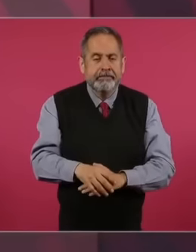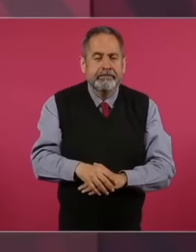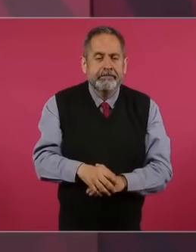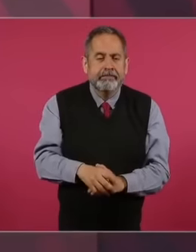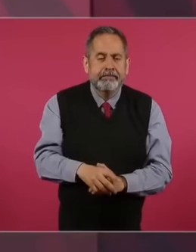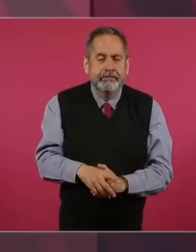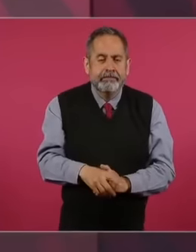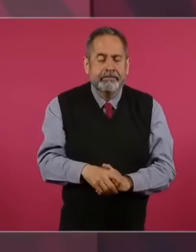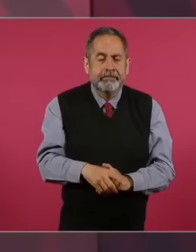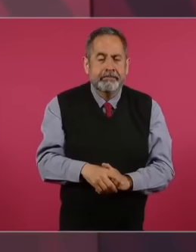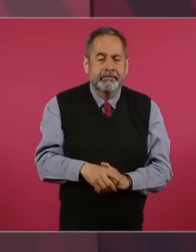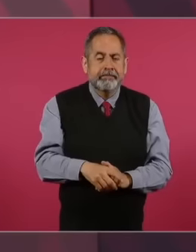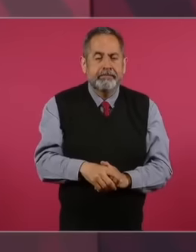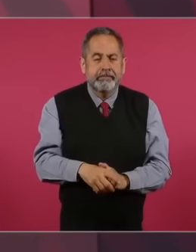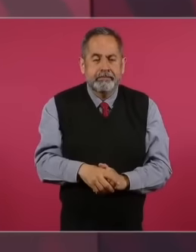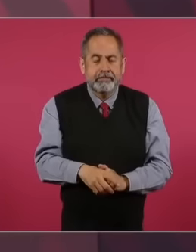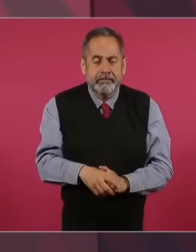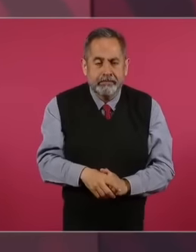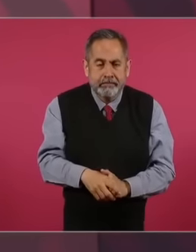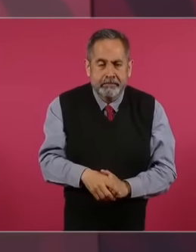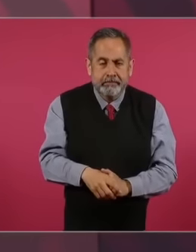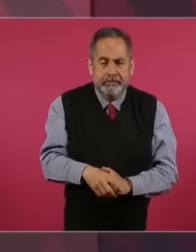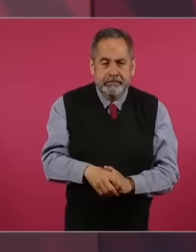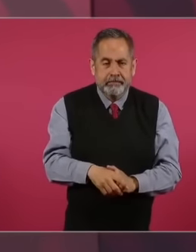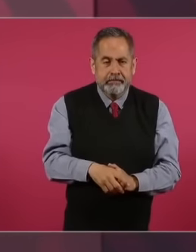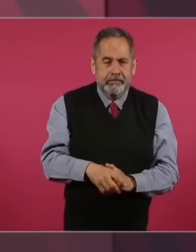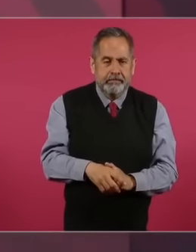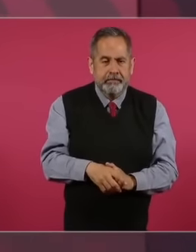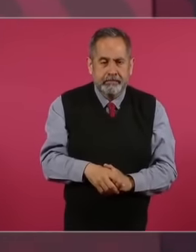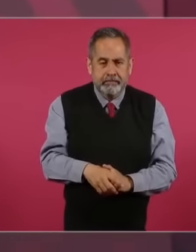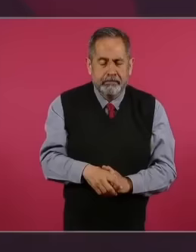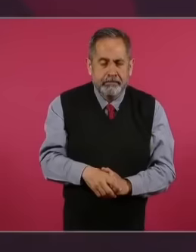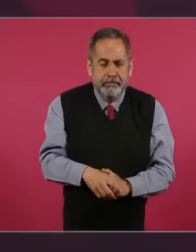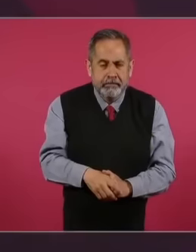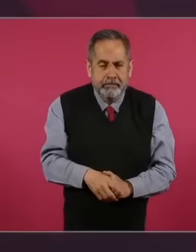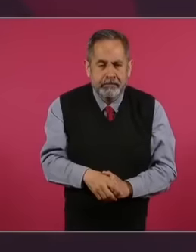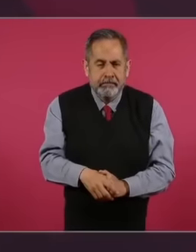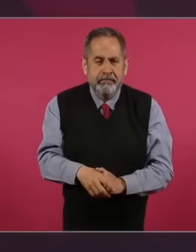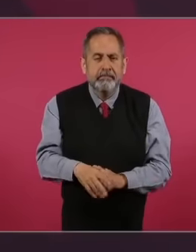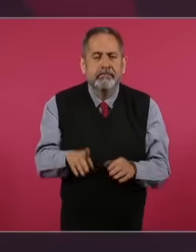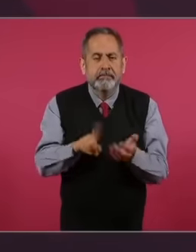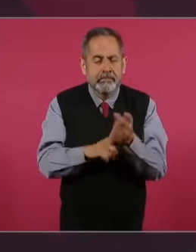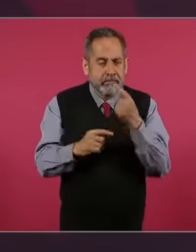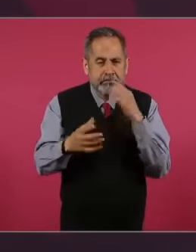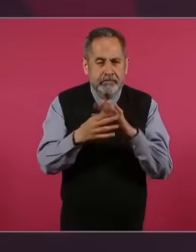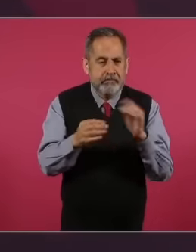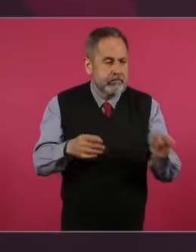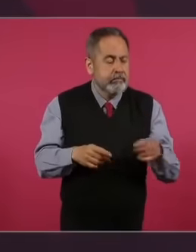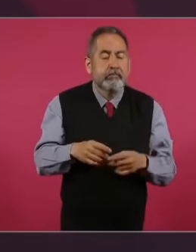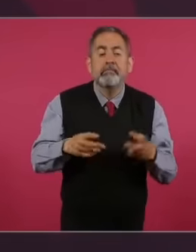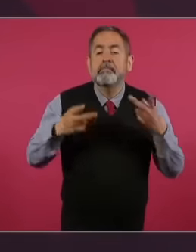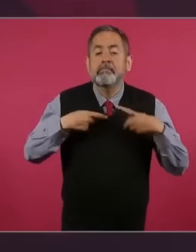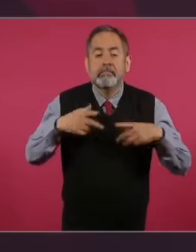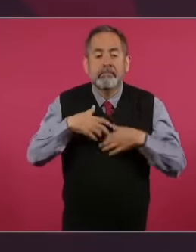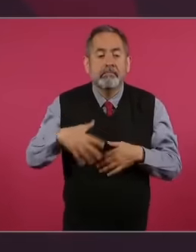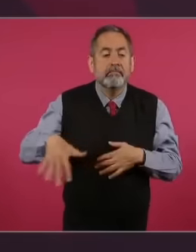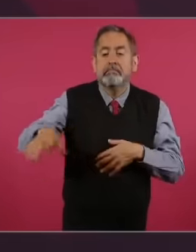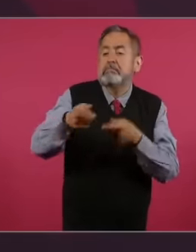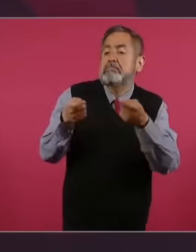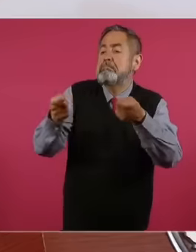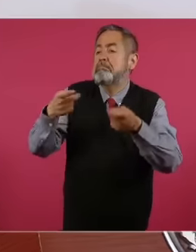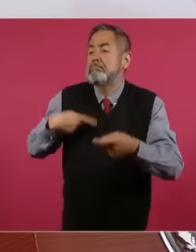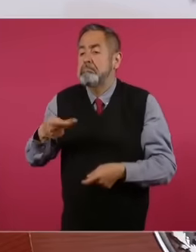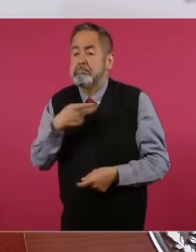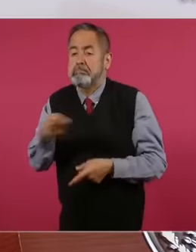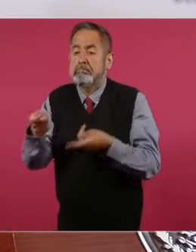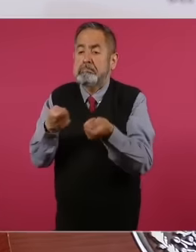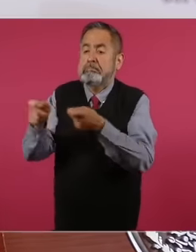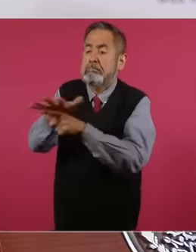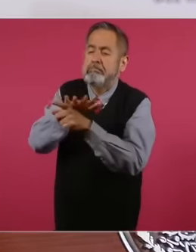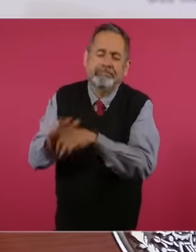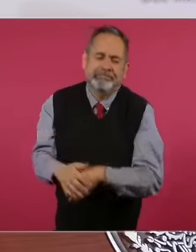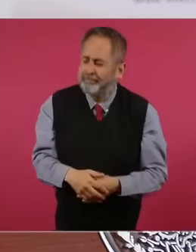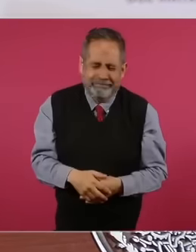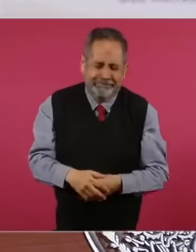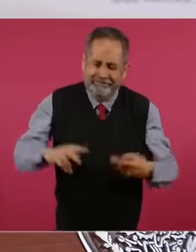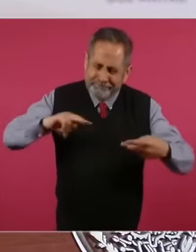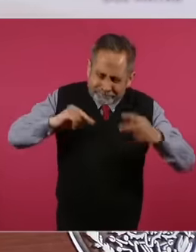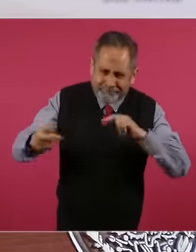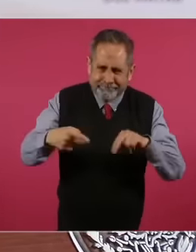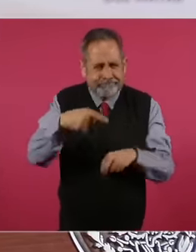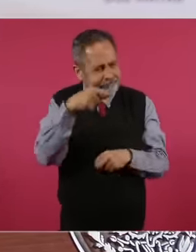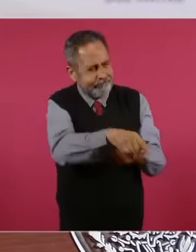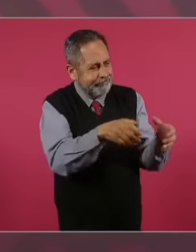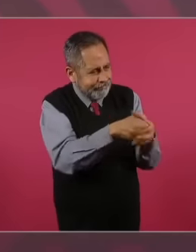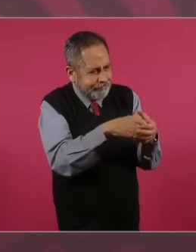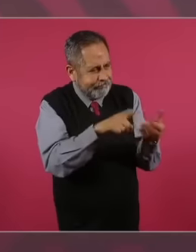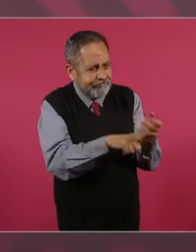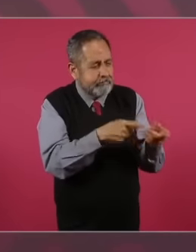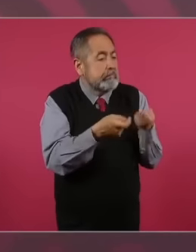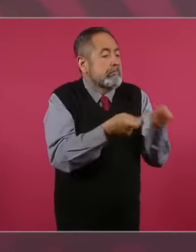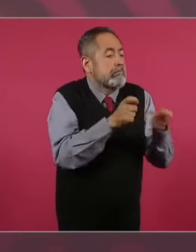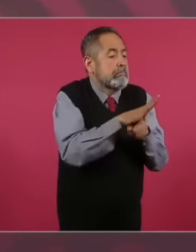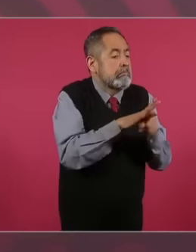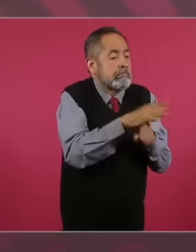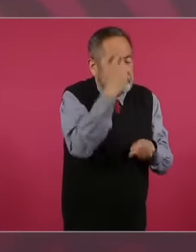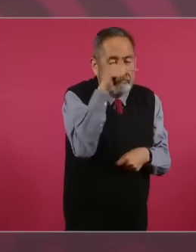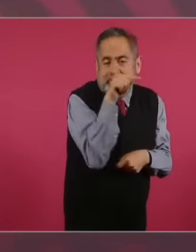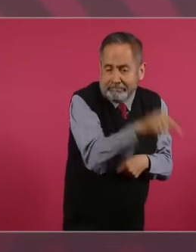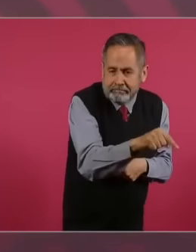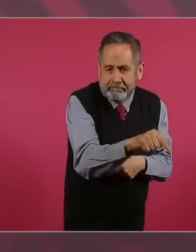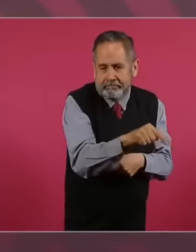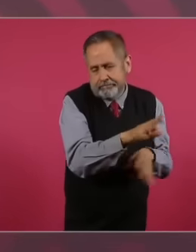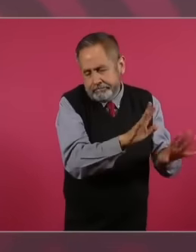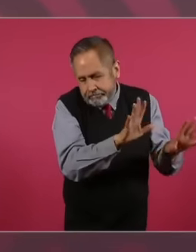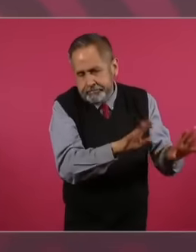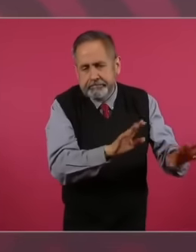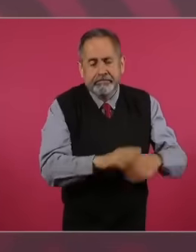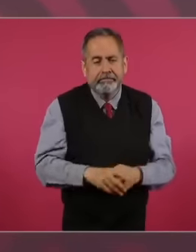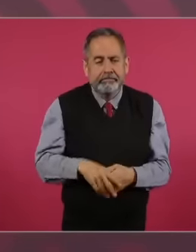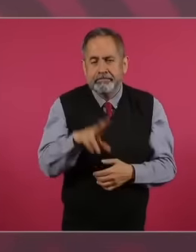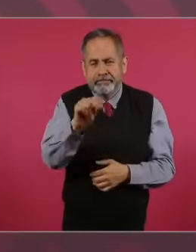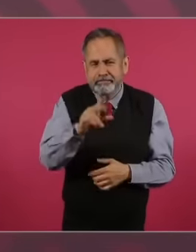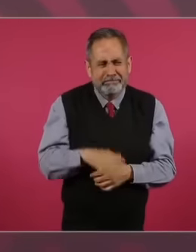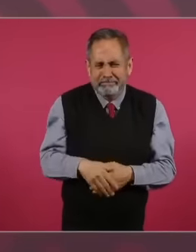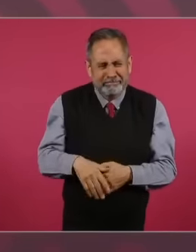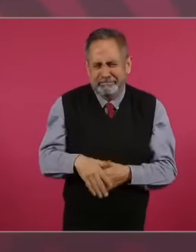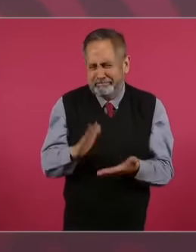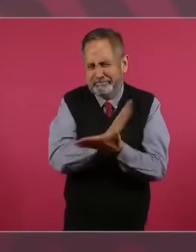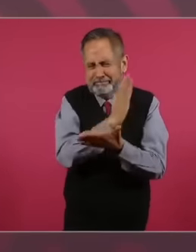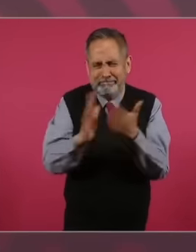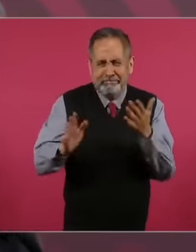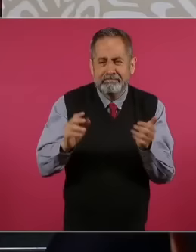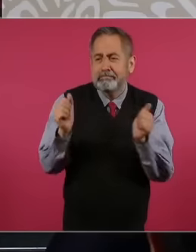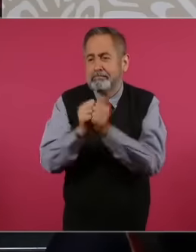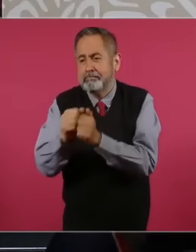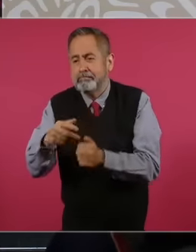Eh The one who is manipulated It is the poor people No no no no no no that has nothing to do